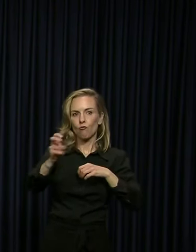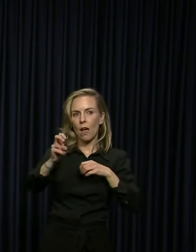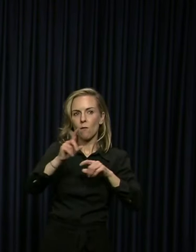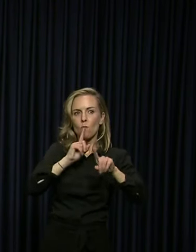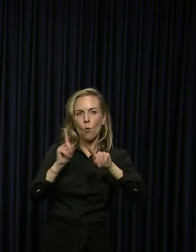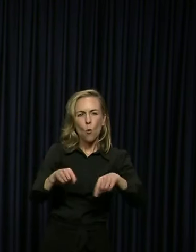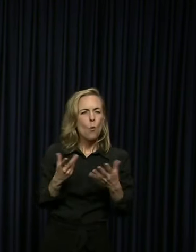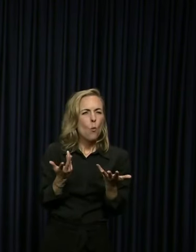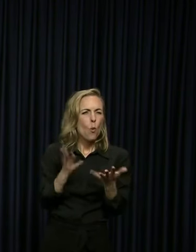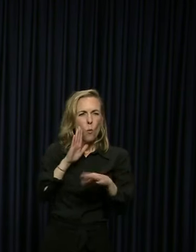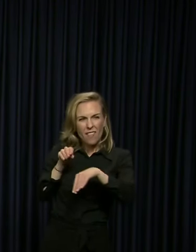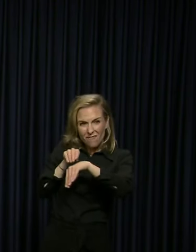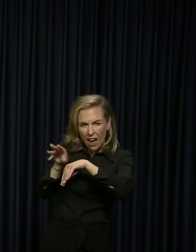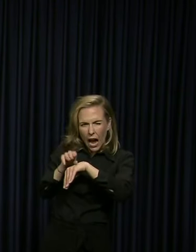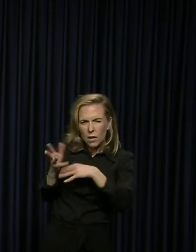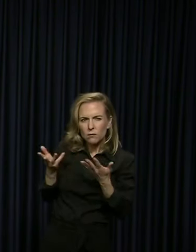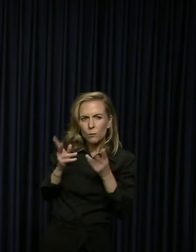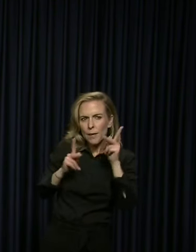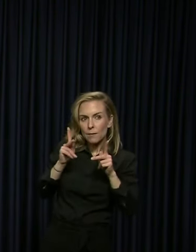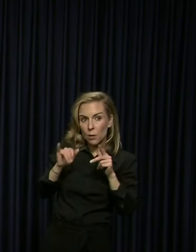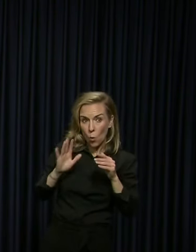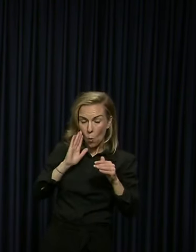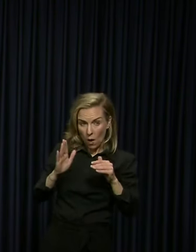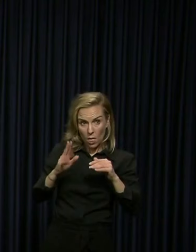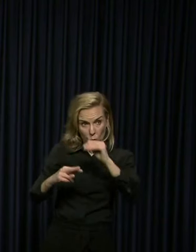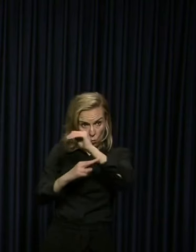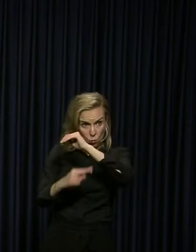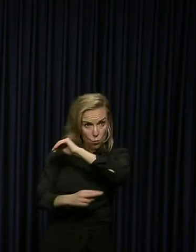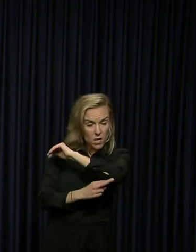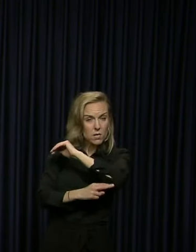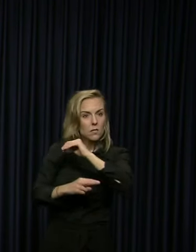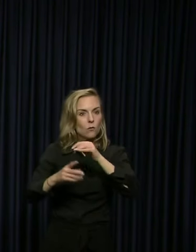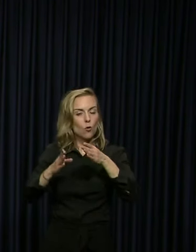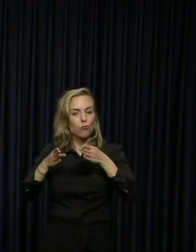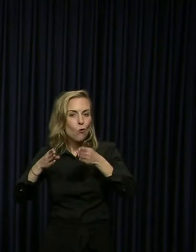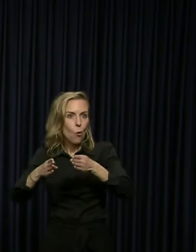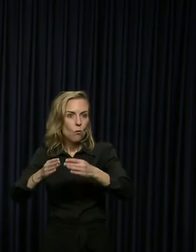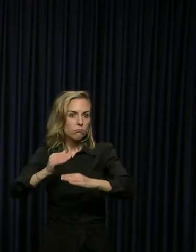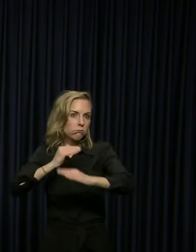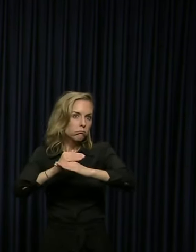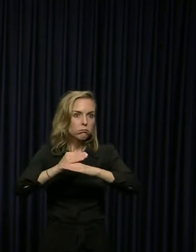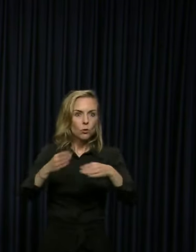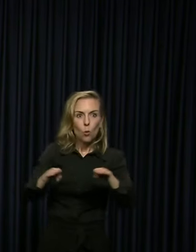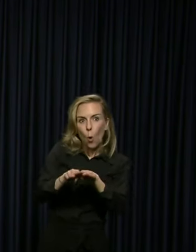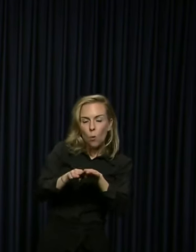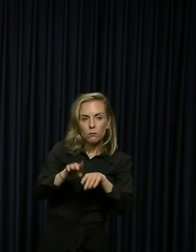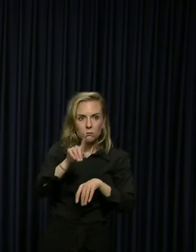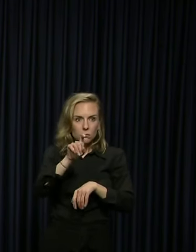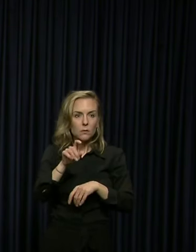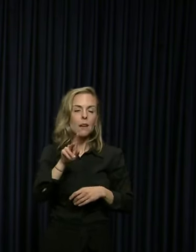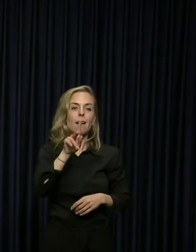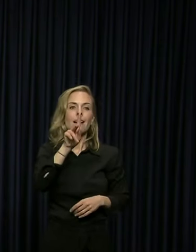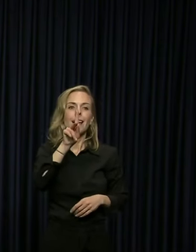STATES. NOW, LET ME DO SAY THAT THIS CHALLENGE THAT WE FACE IS